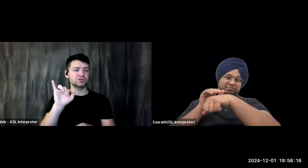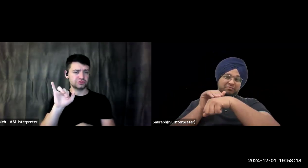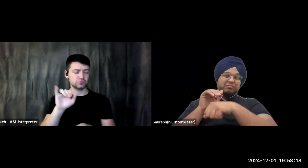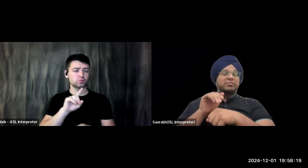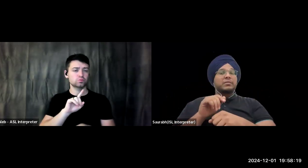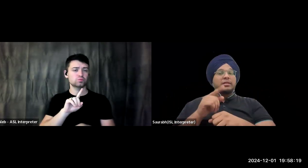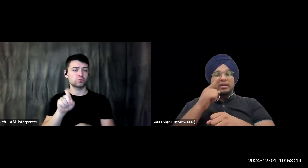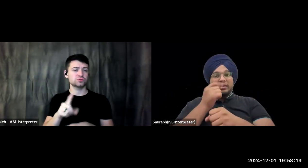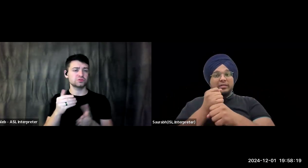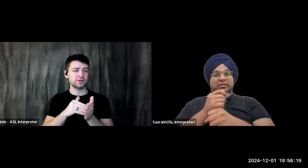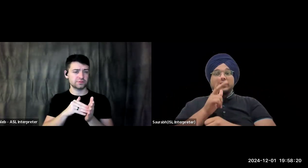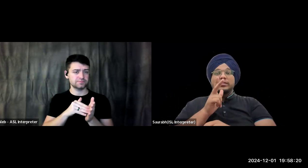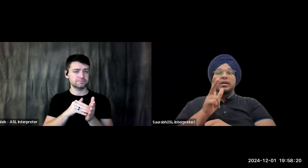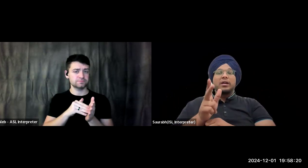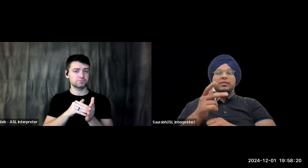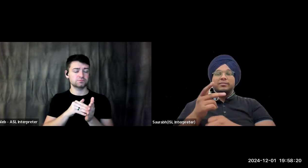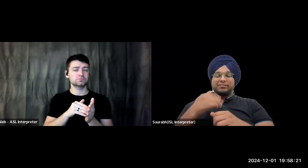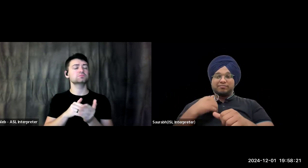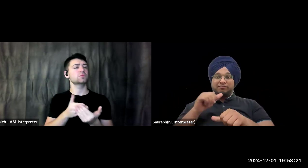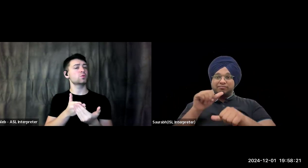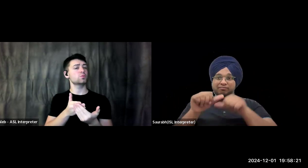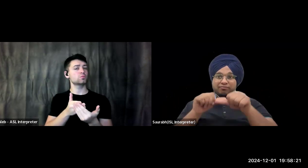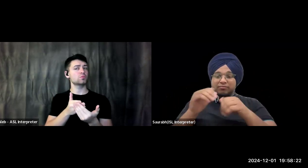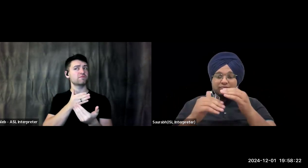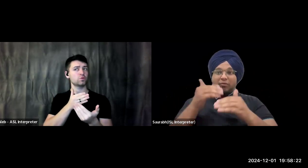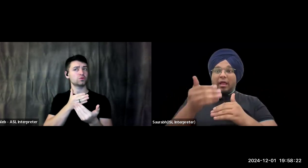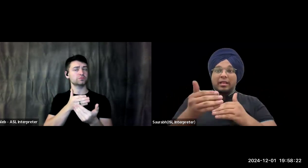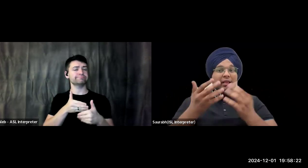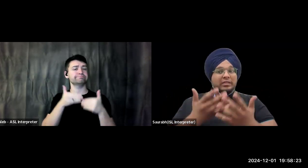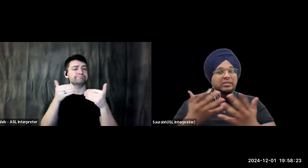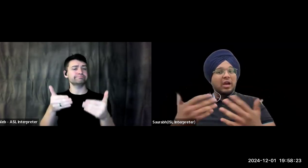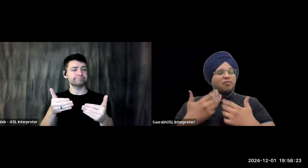[Geri speaking] Before we proceed to the next product, I want to ask